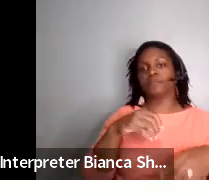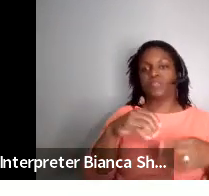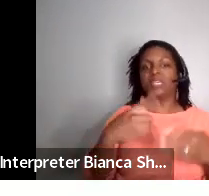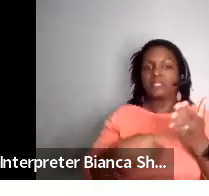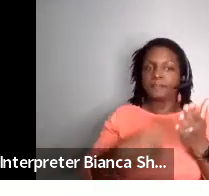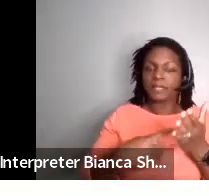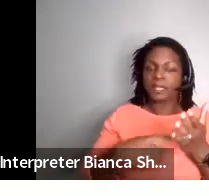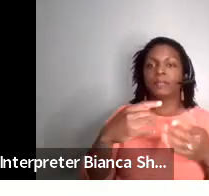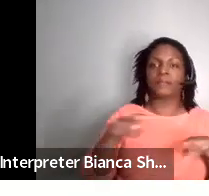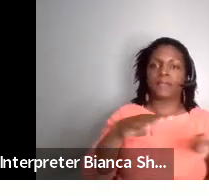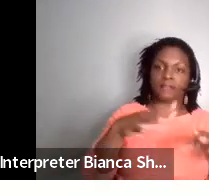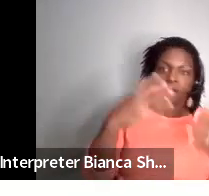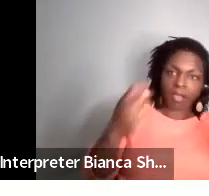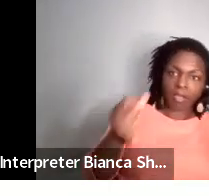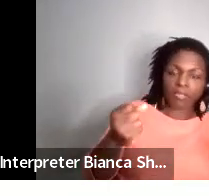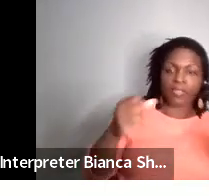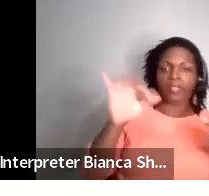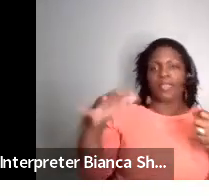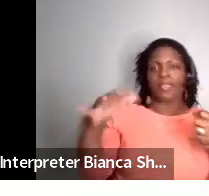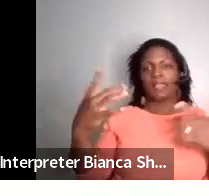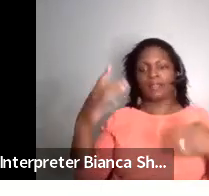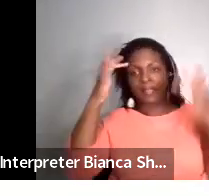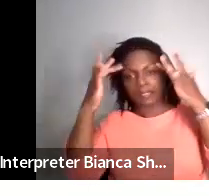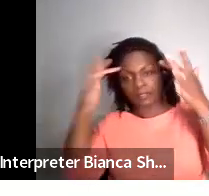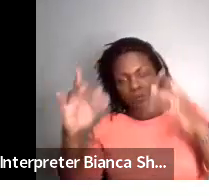Developmental disability. it's all in one person and we have to treat that person, that individual as one.